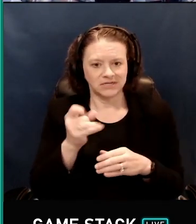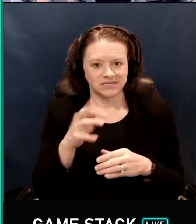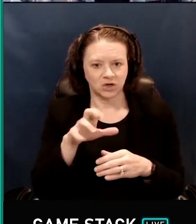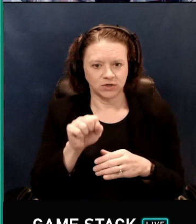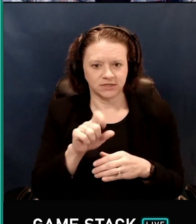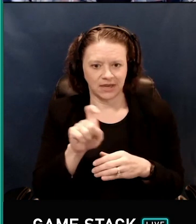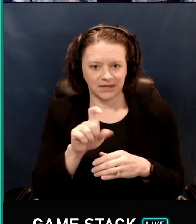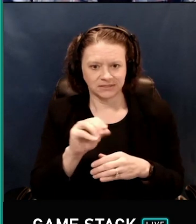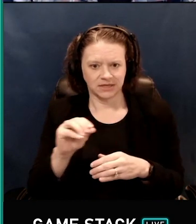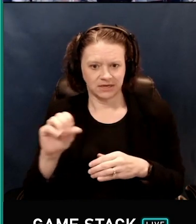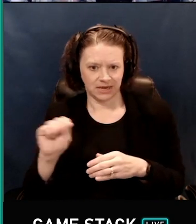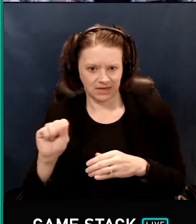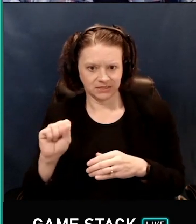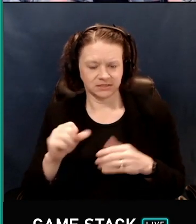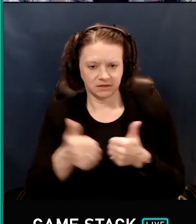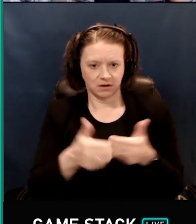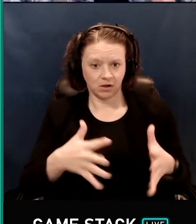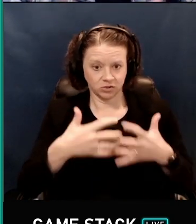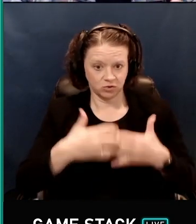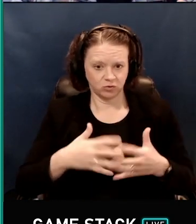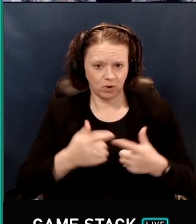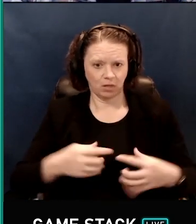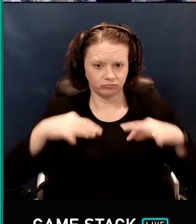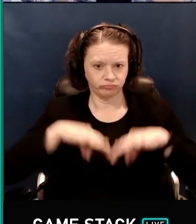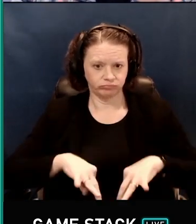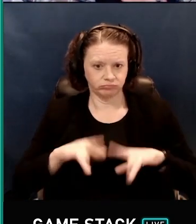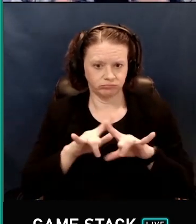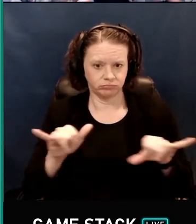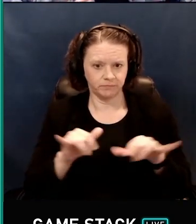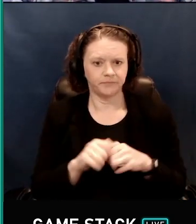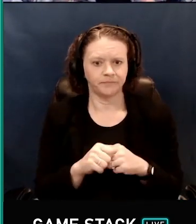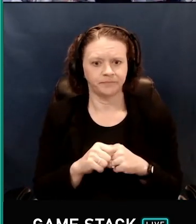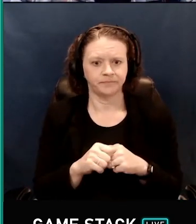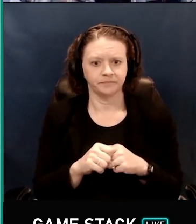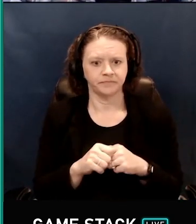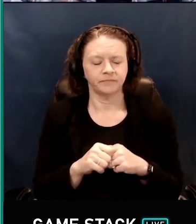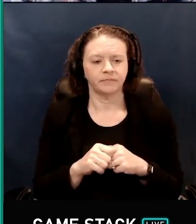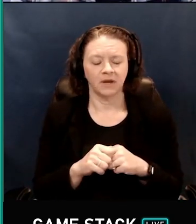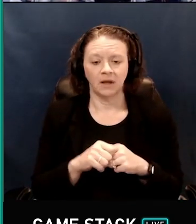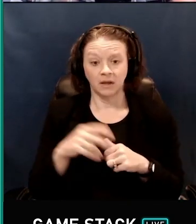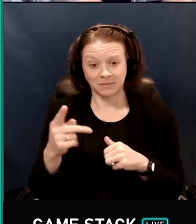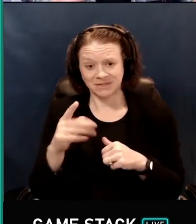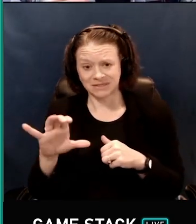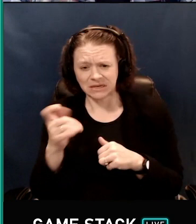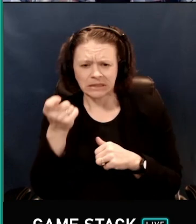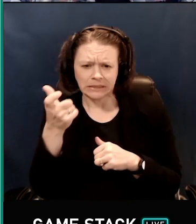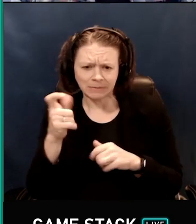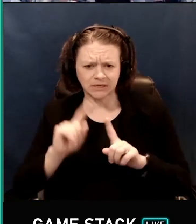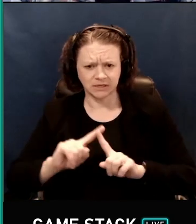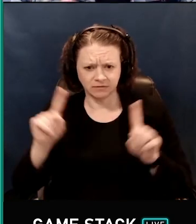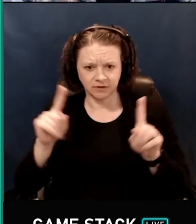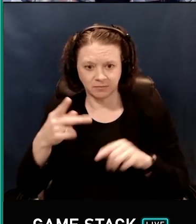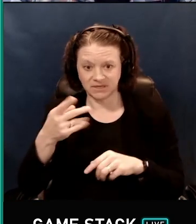all at once. Now on PC the story is a little bit different. PCs aren't all the same, but we still want to enable you to get the